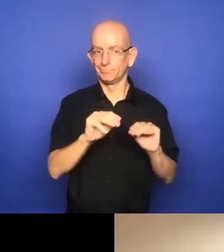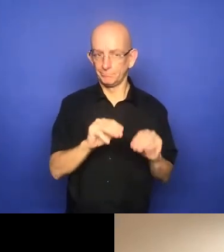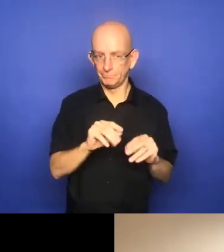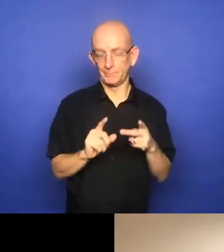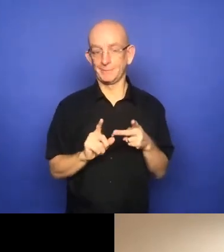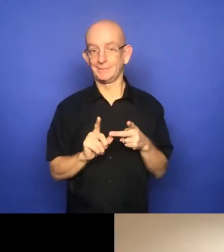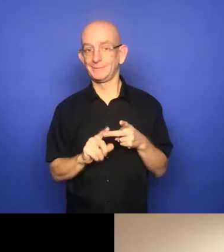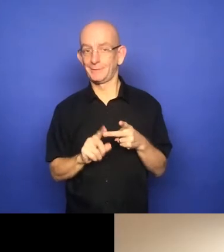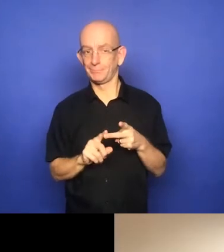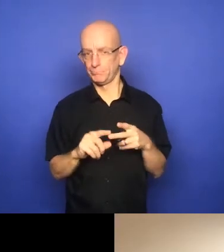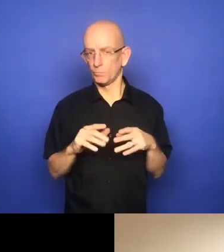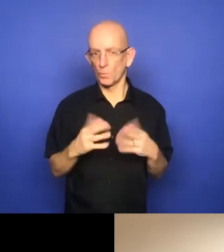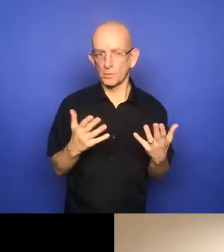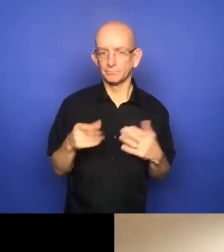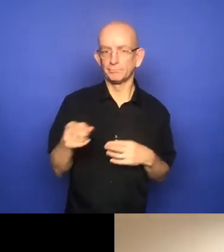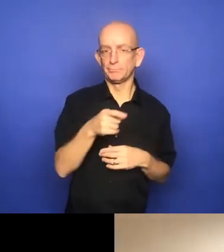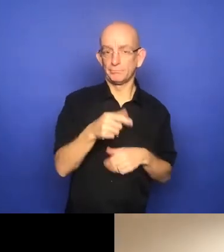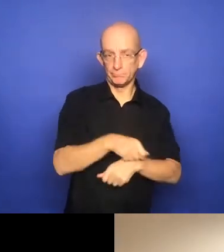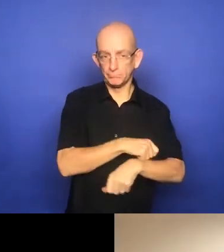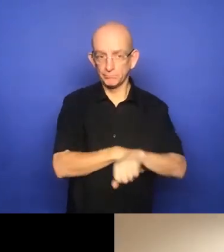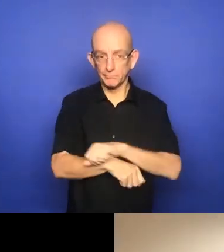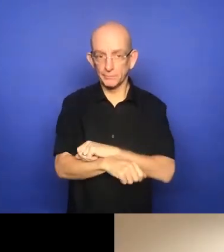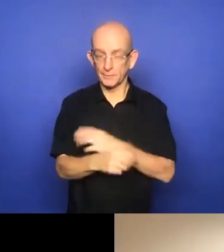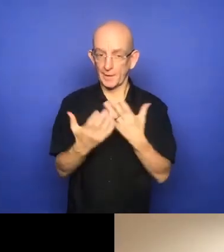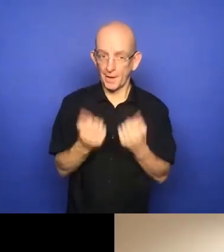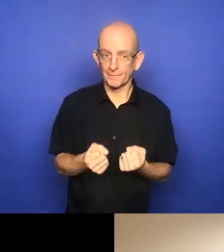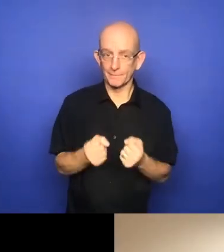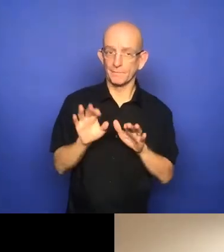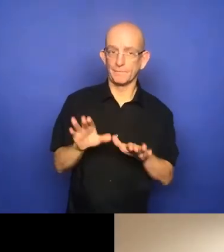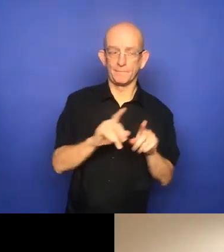the efforts that are, the different organisations